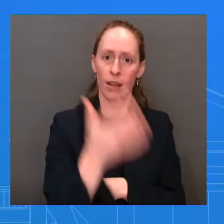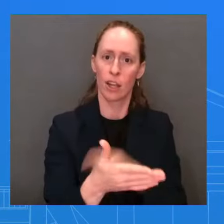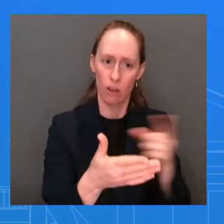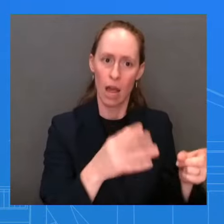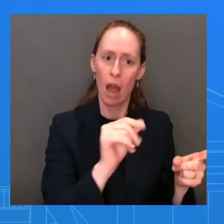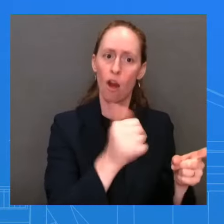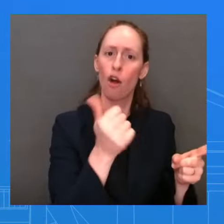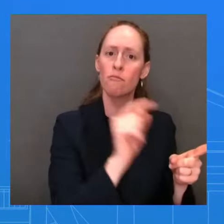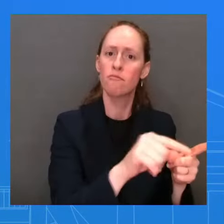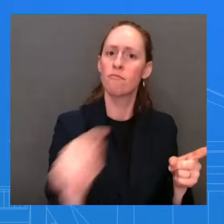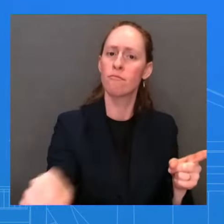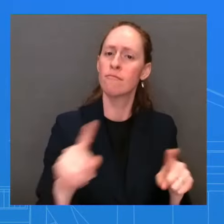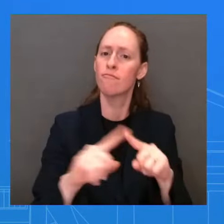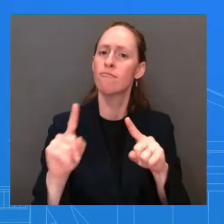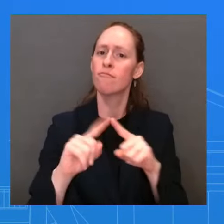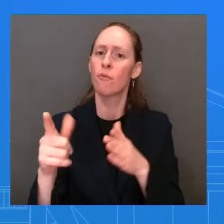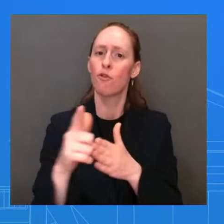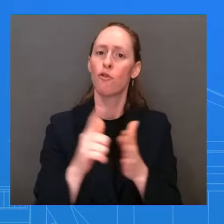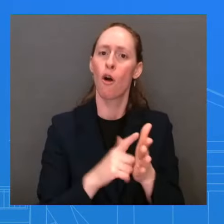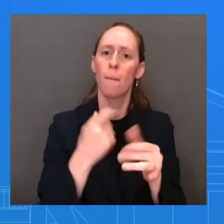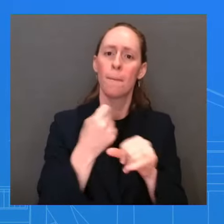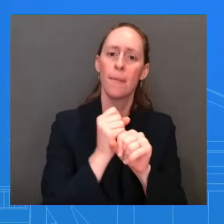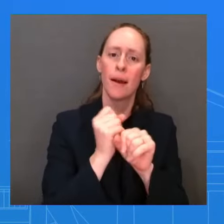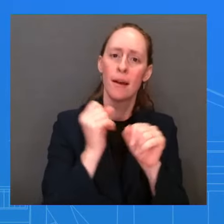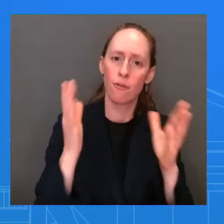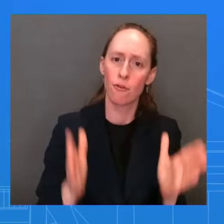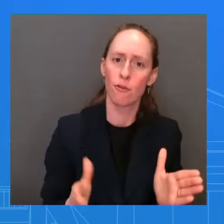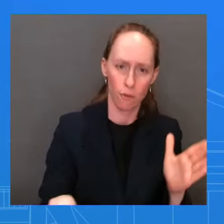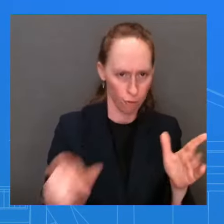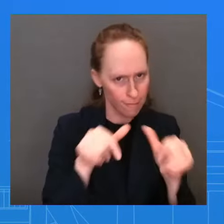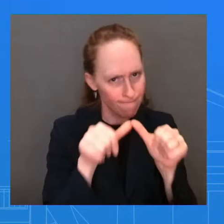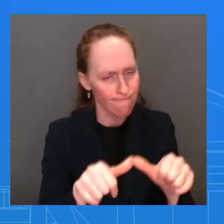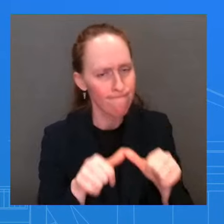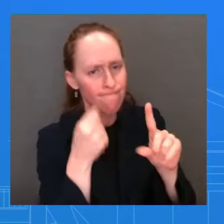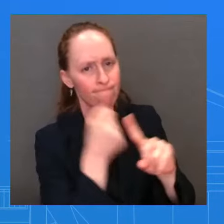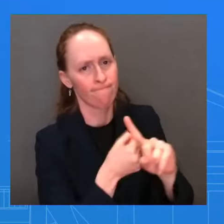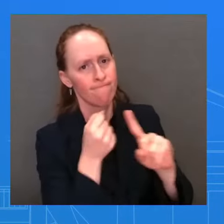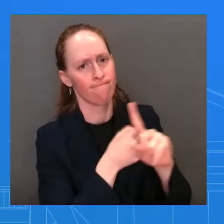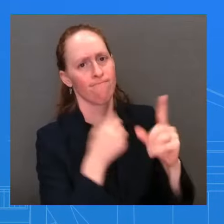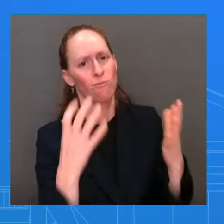who fought for years to make today a reality. In so doing so -- in so doing this,